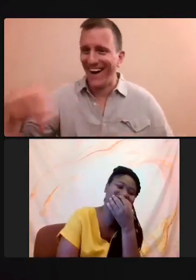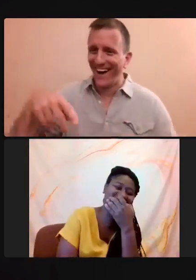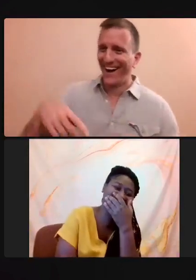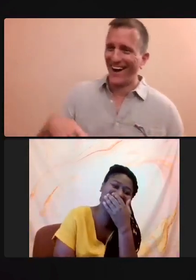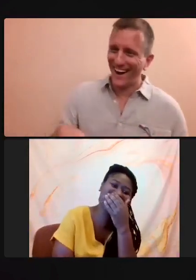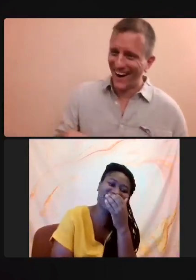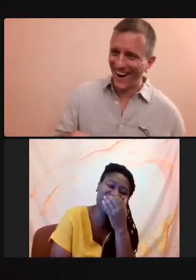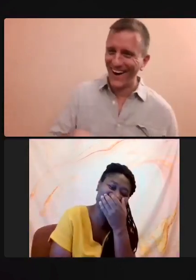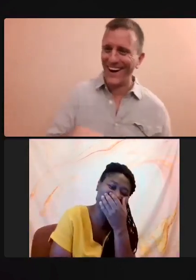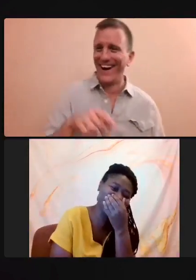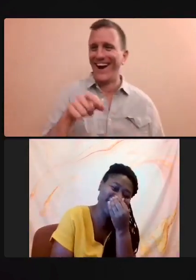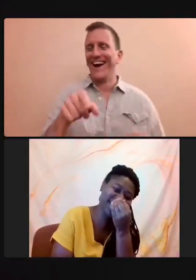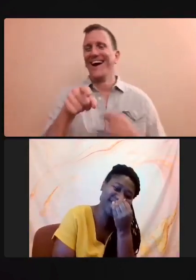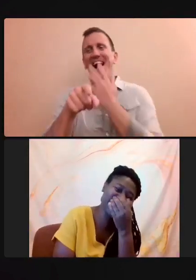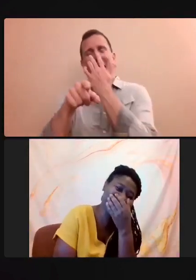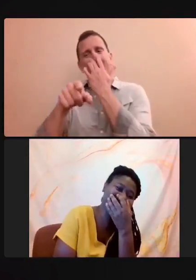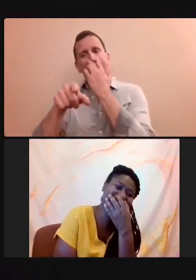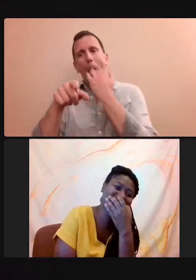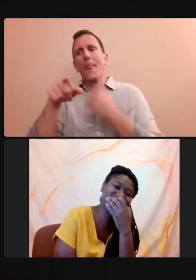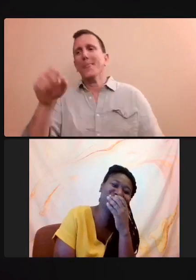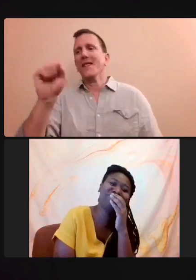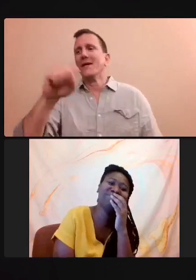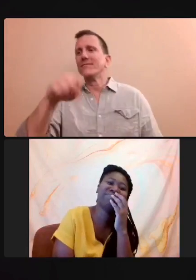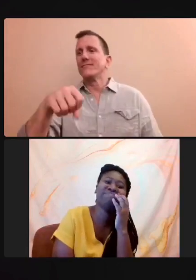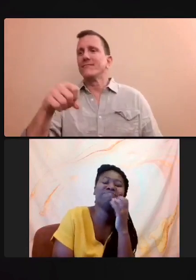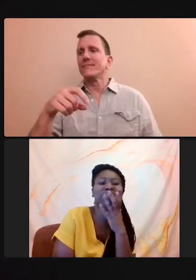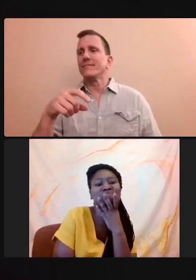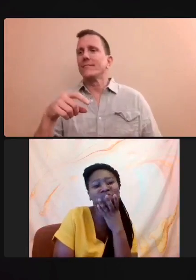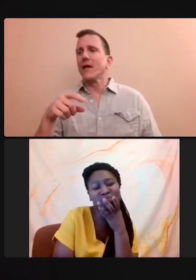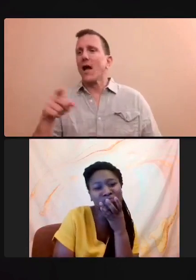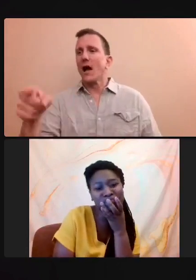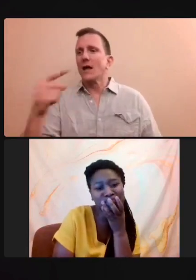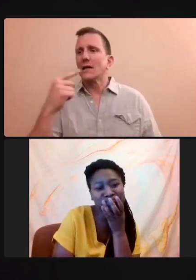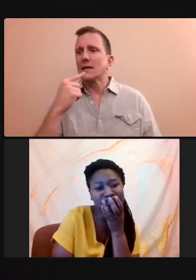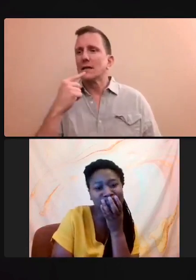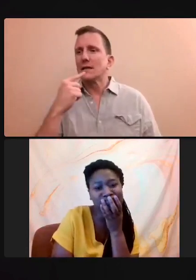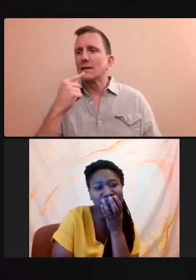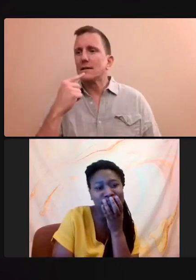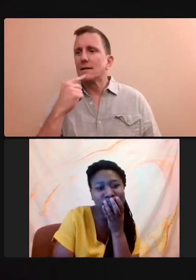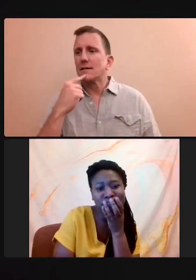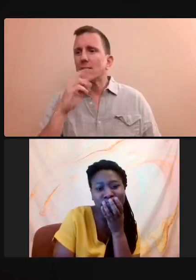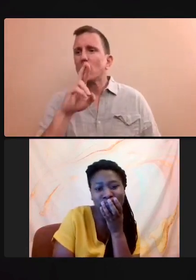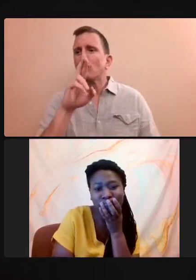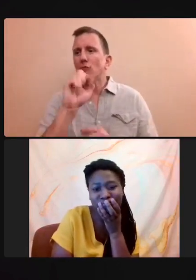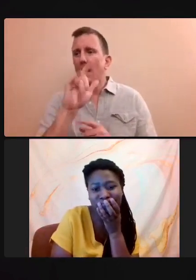Remember we were talking earlier about live transcripts.